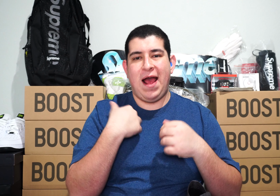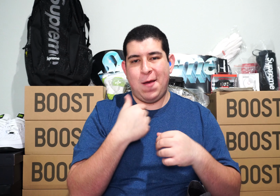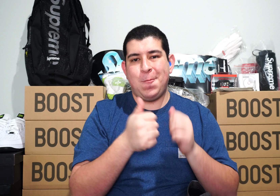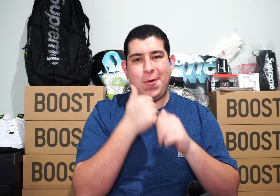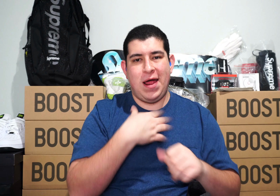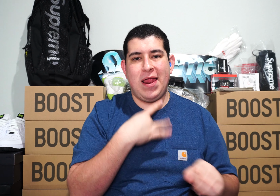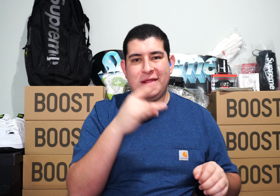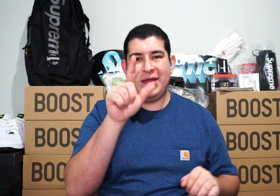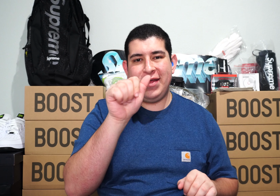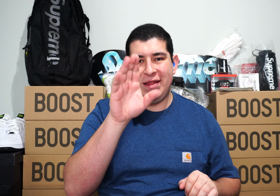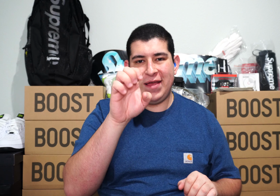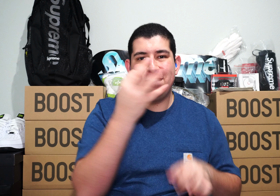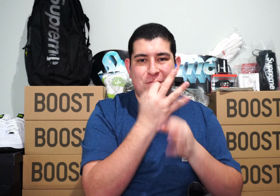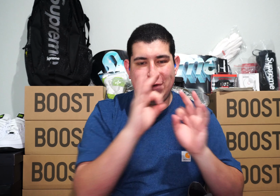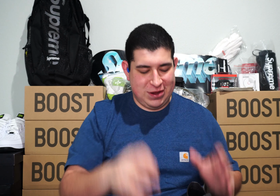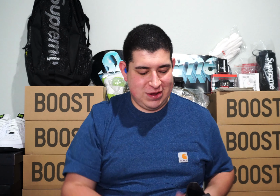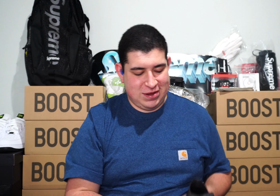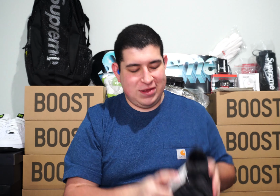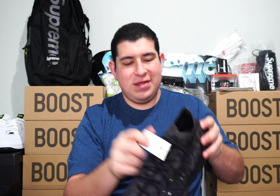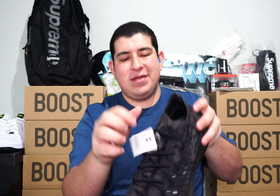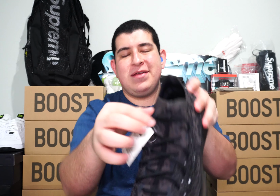One thing is I like most - lace free..